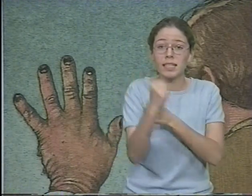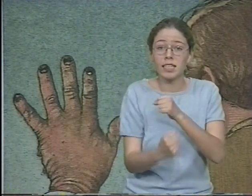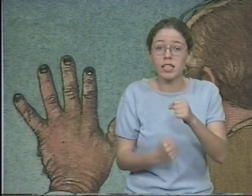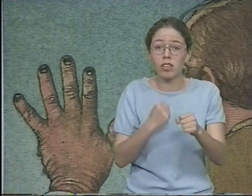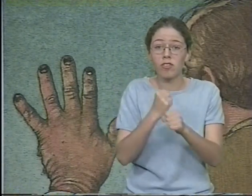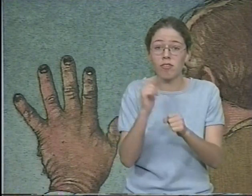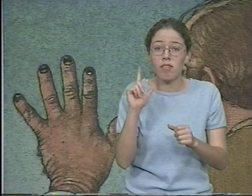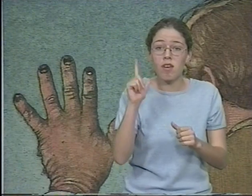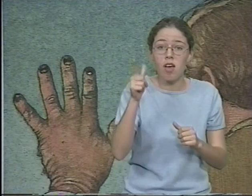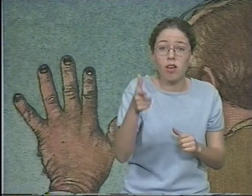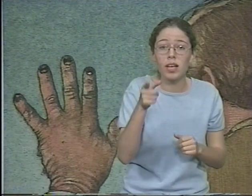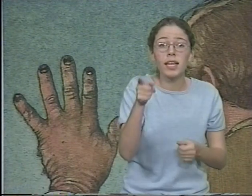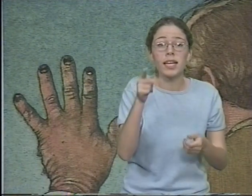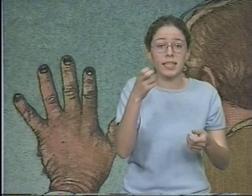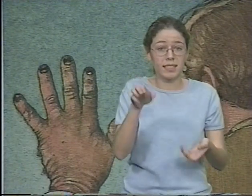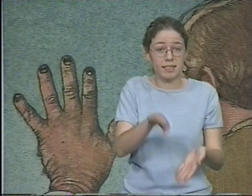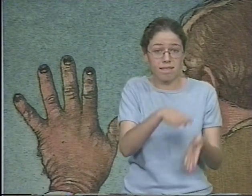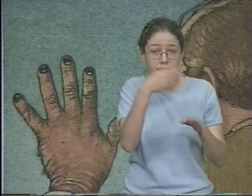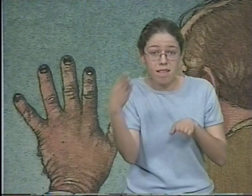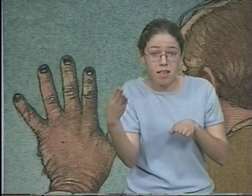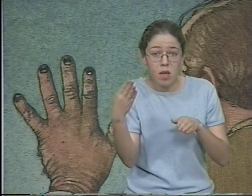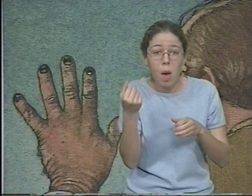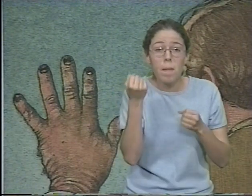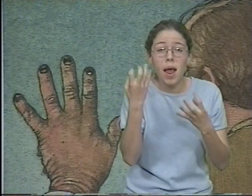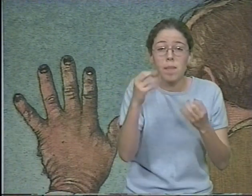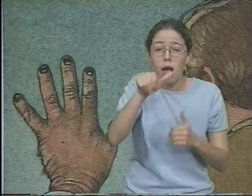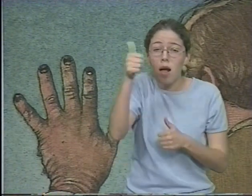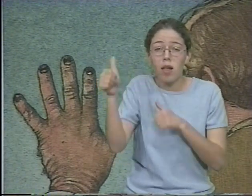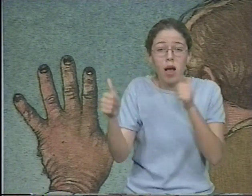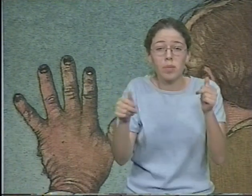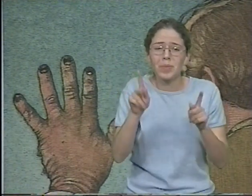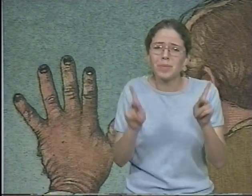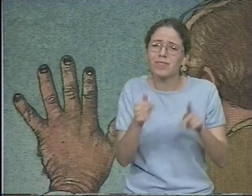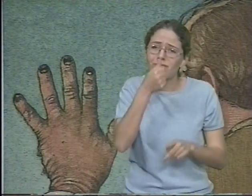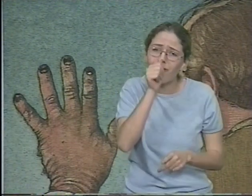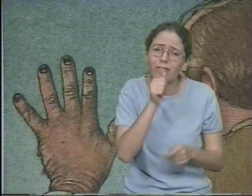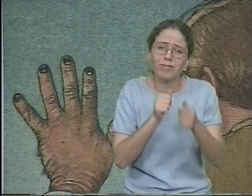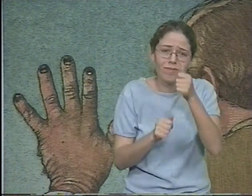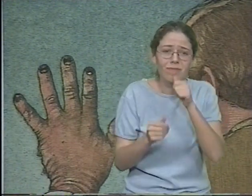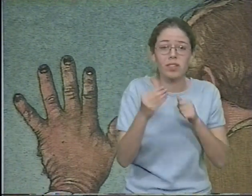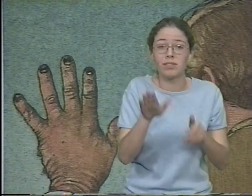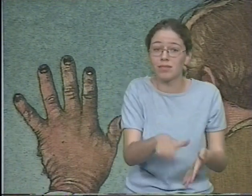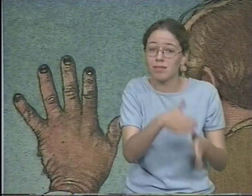There were many others who suffered and died from overexposure to X rays.